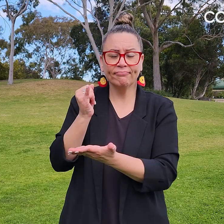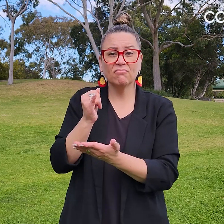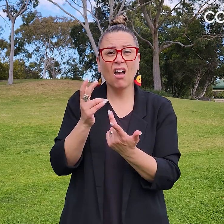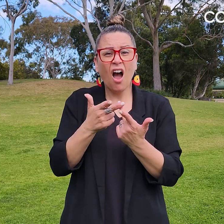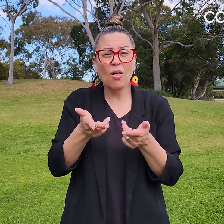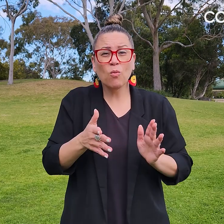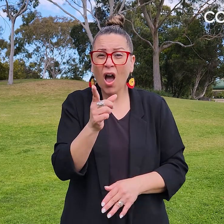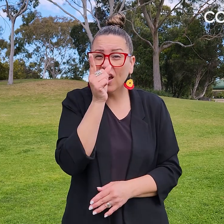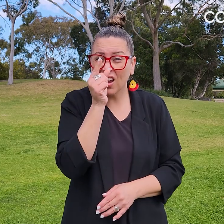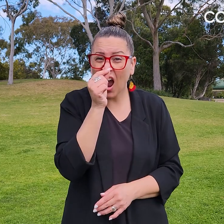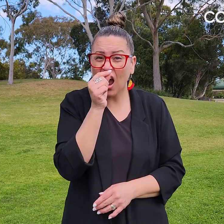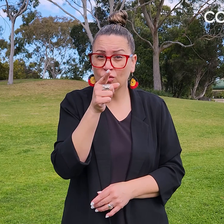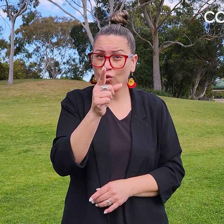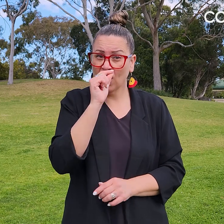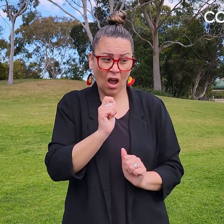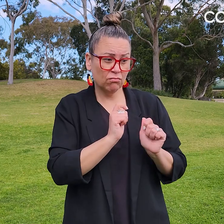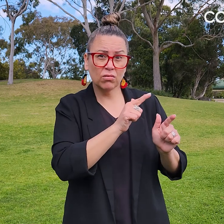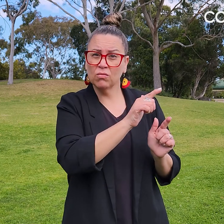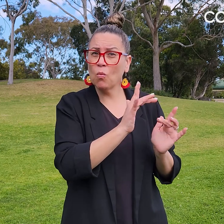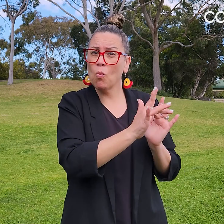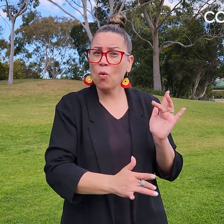you can instead go to: